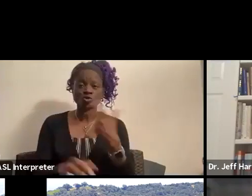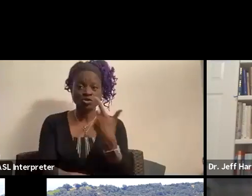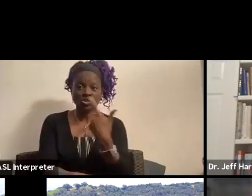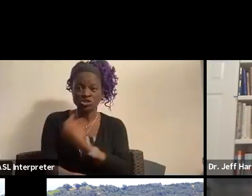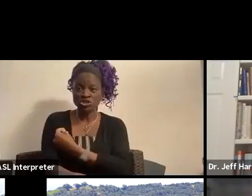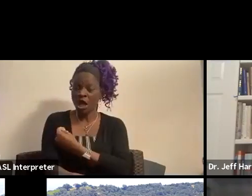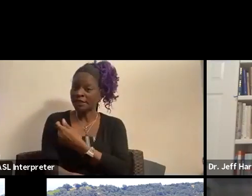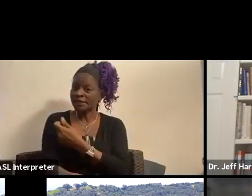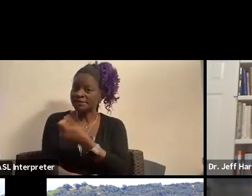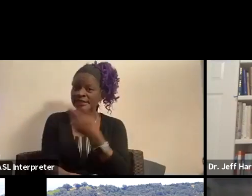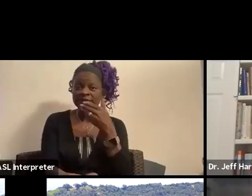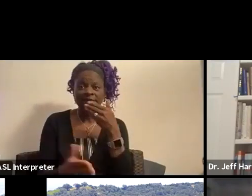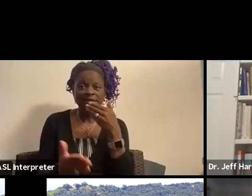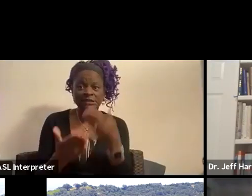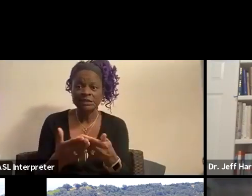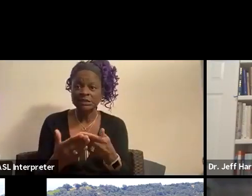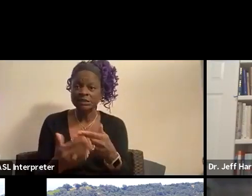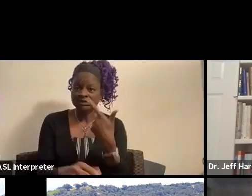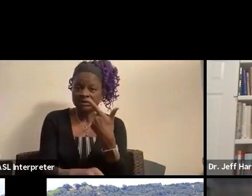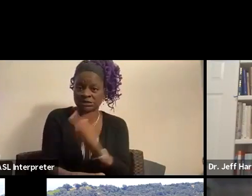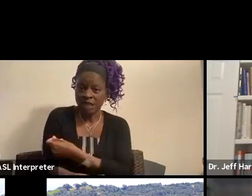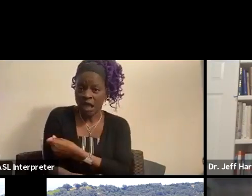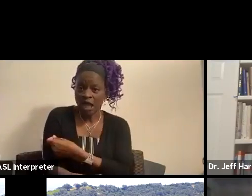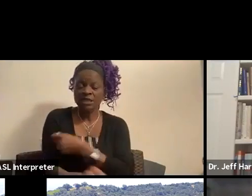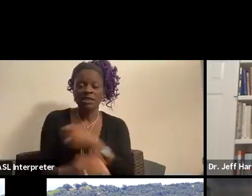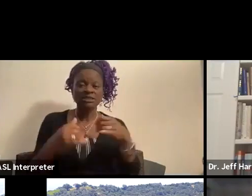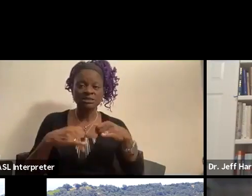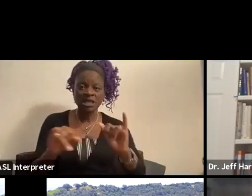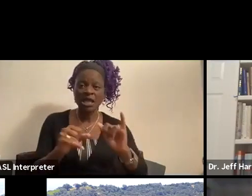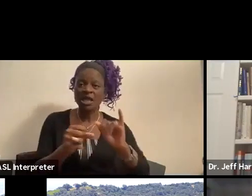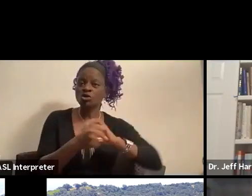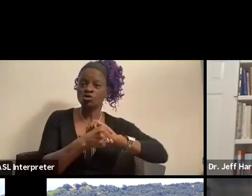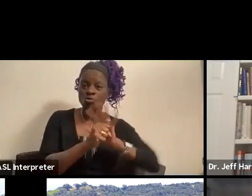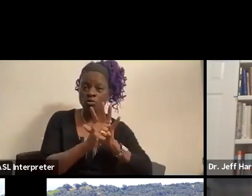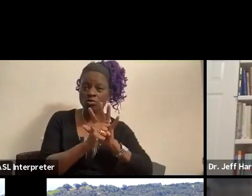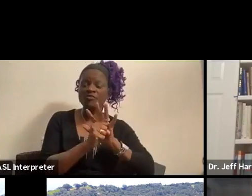we also know that it's extremely contagious and it's a very stealthy virus.